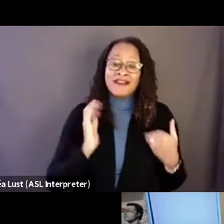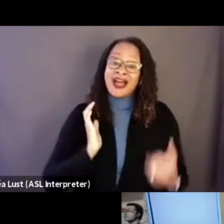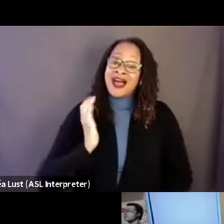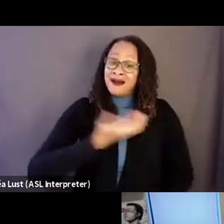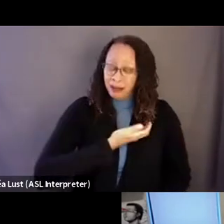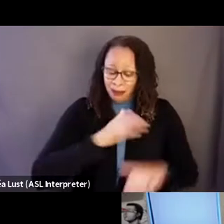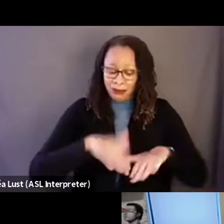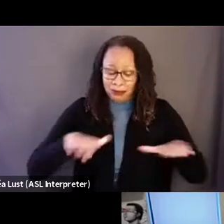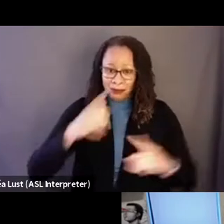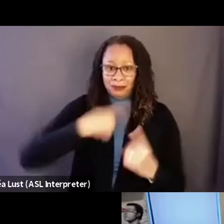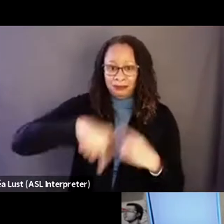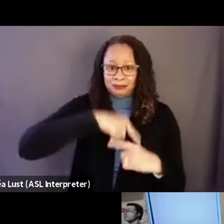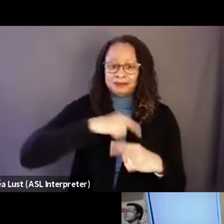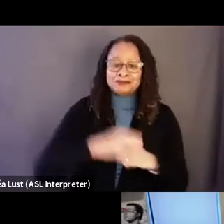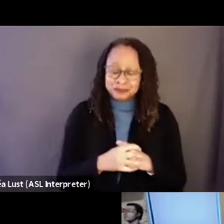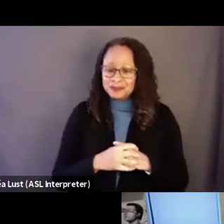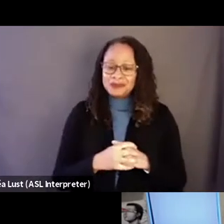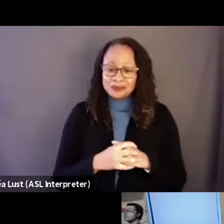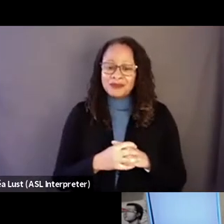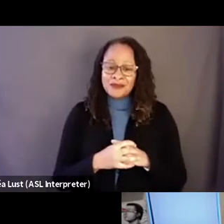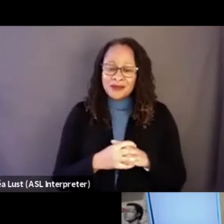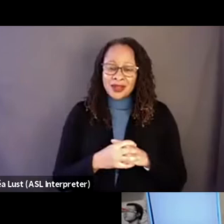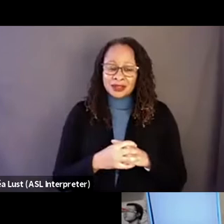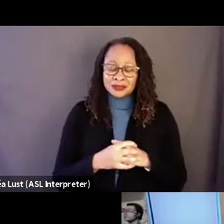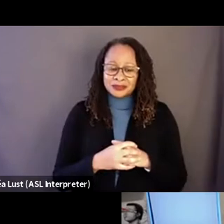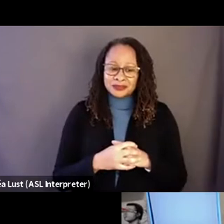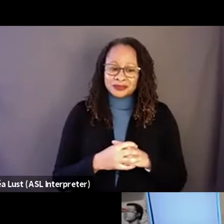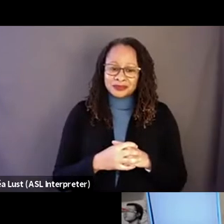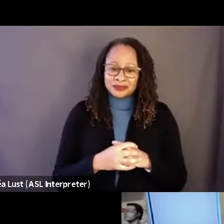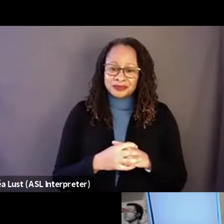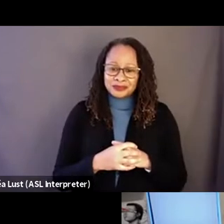We're in our, for a want of a better word, our domain.